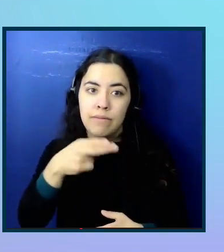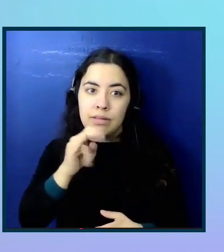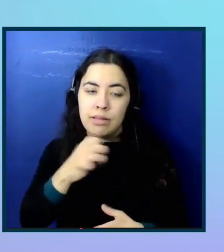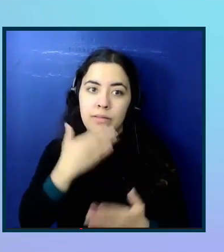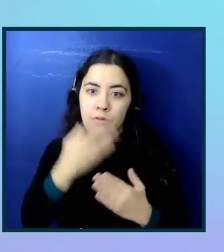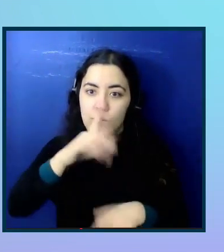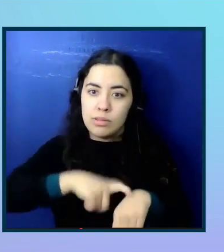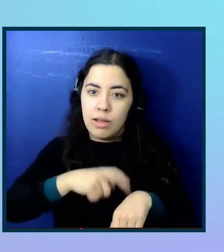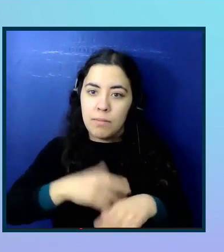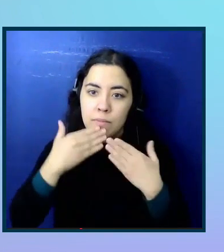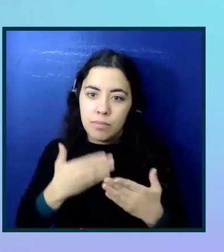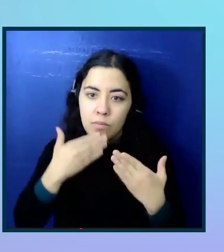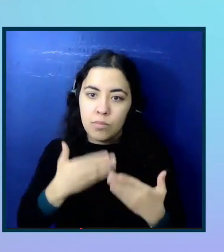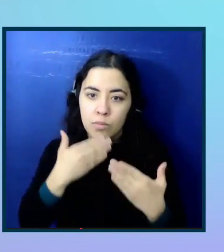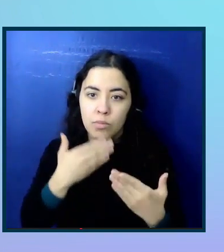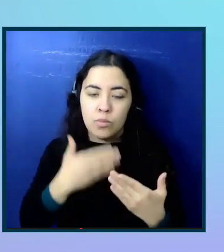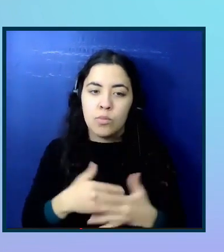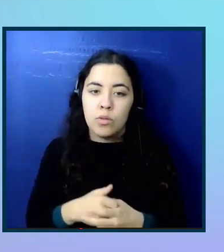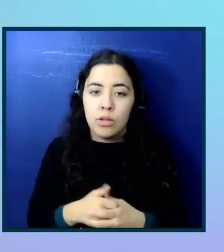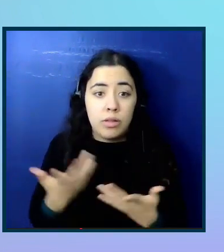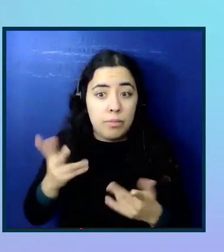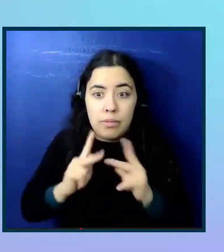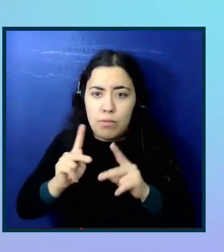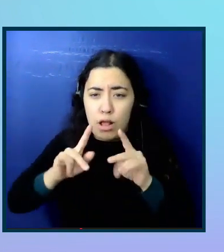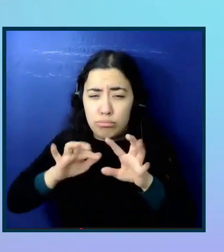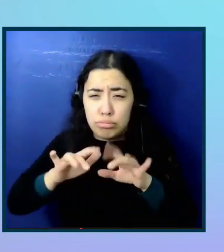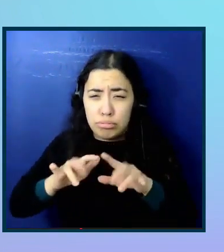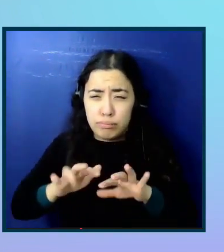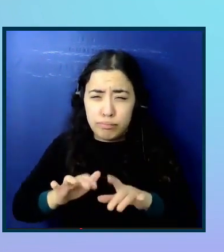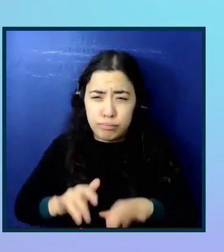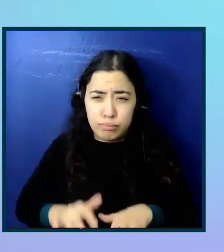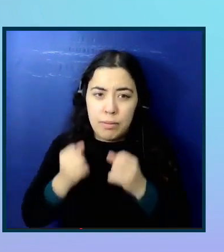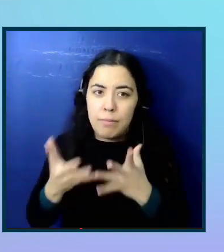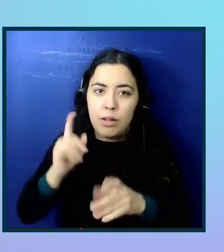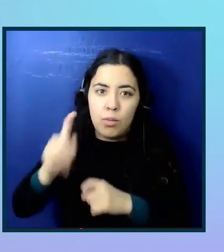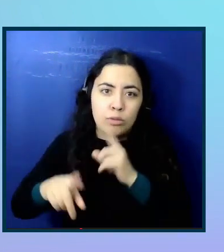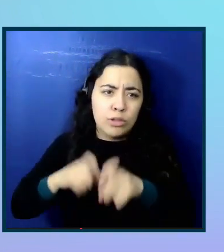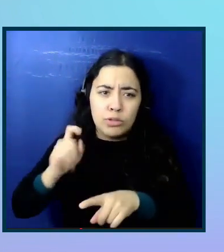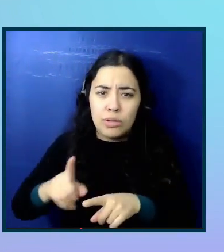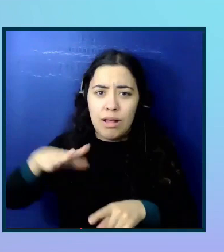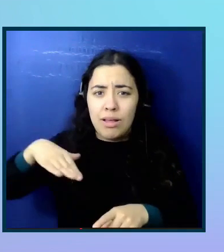The volume of chat here is very significant tons of unanswered questions. Thank you all for staying so much and--